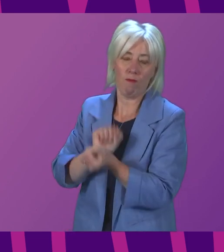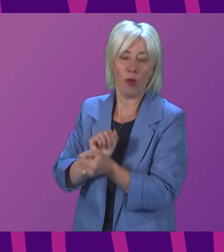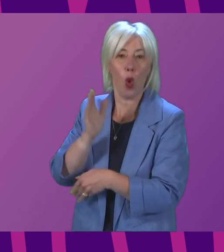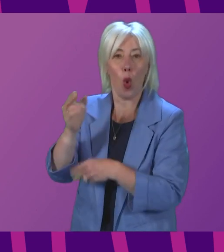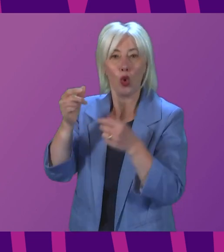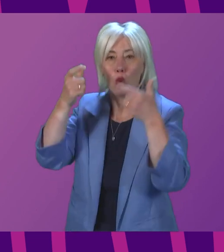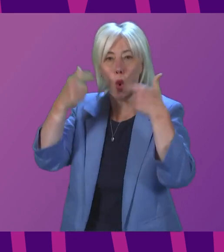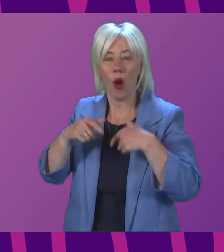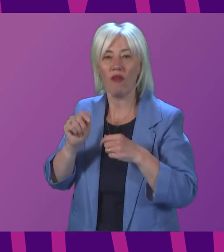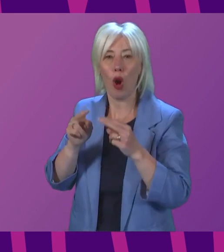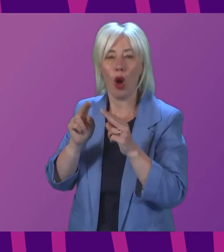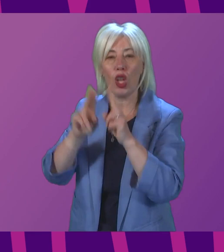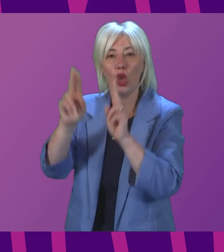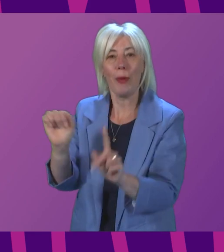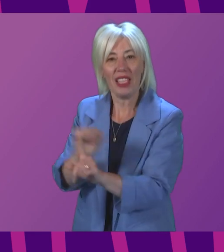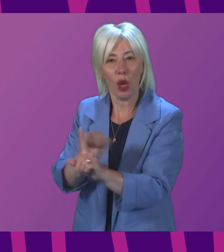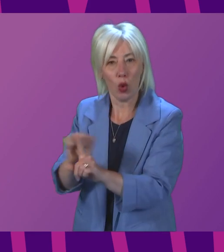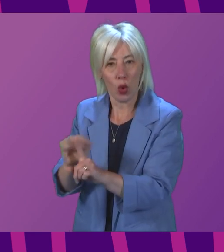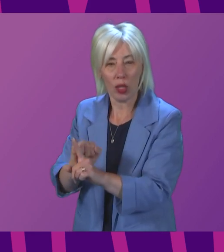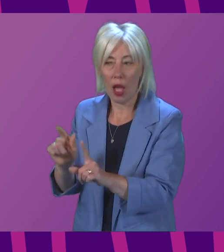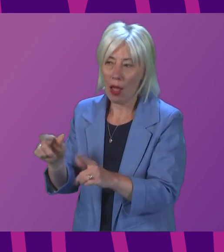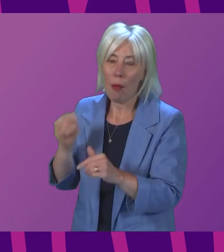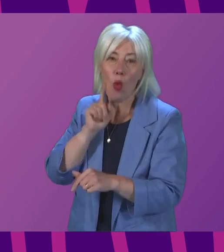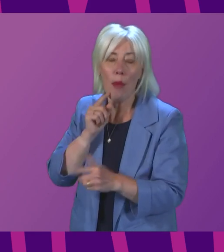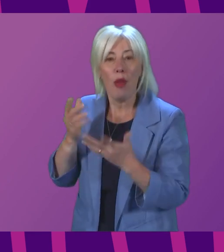She has been waiting three years for justice.